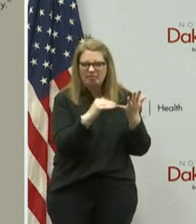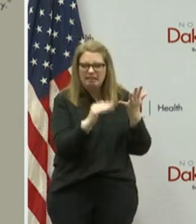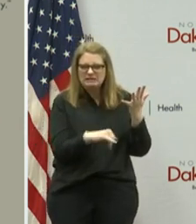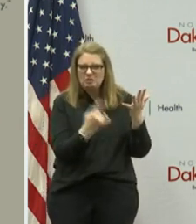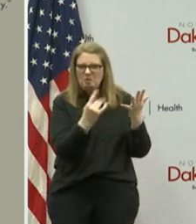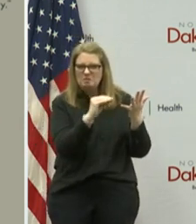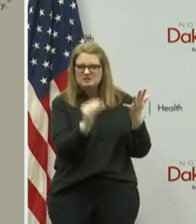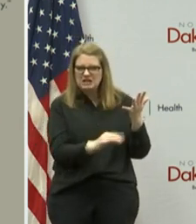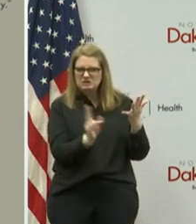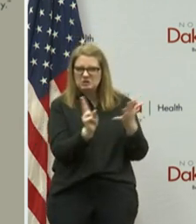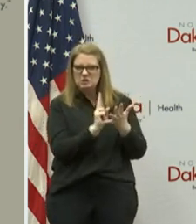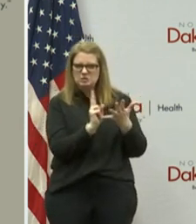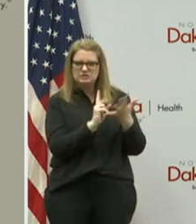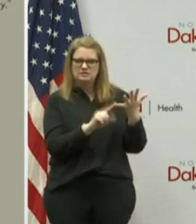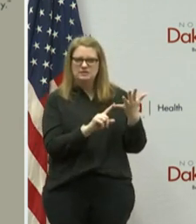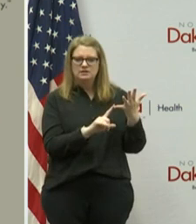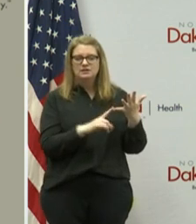GREAT WORK ON THE PHYSICAL